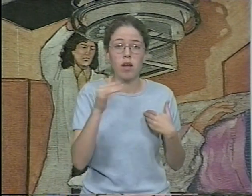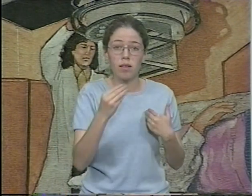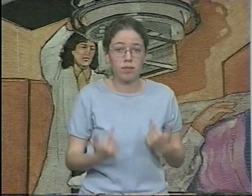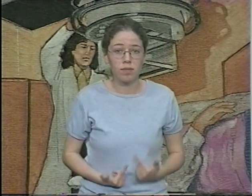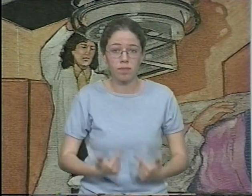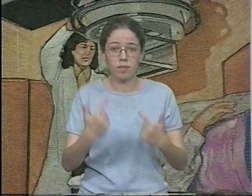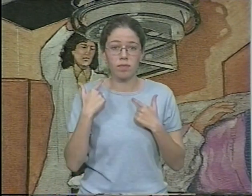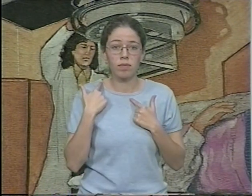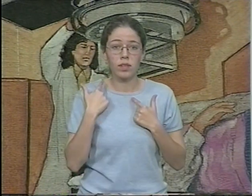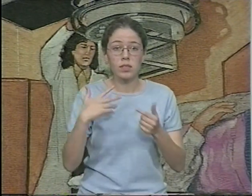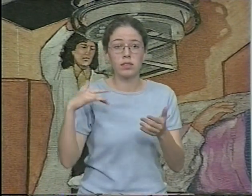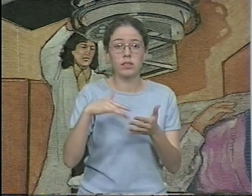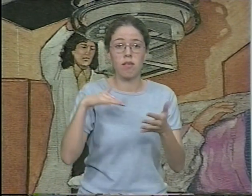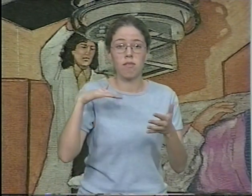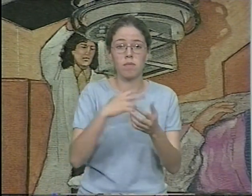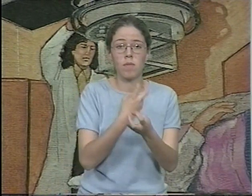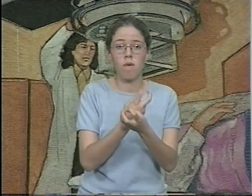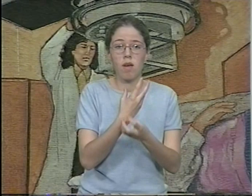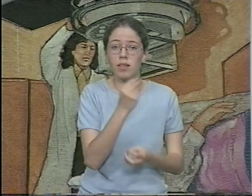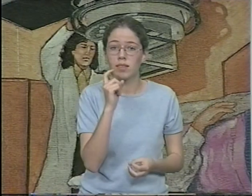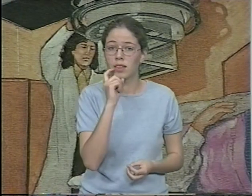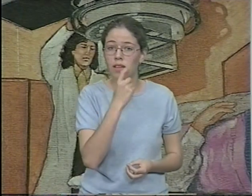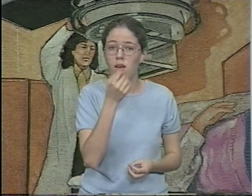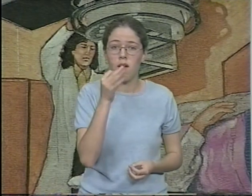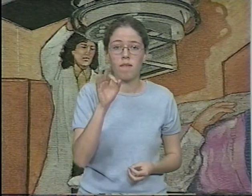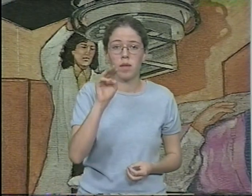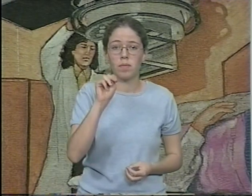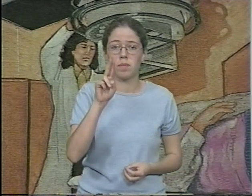They also study the bones and teeth of mummies.